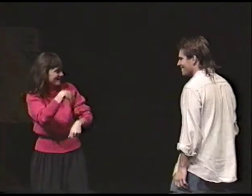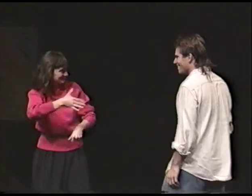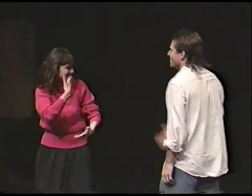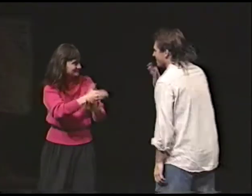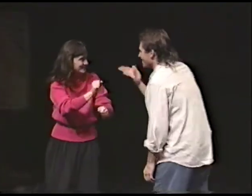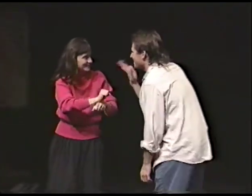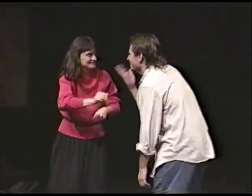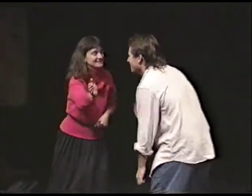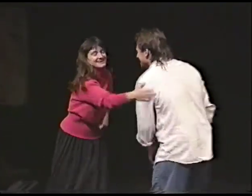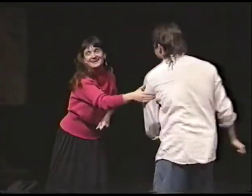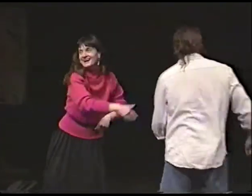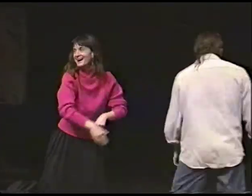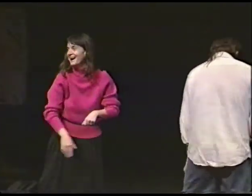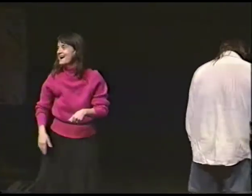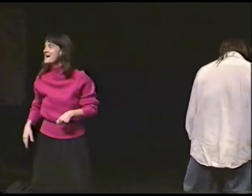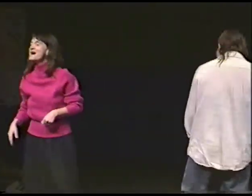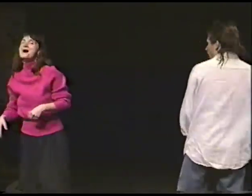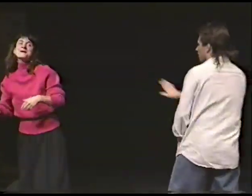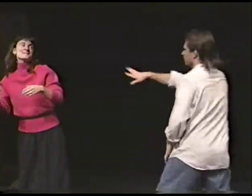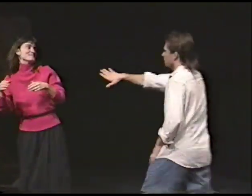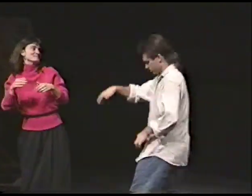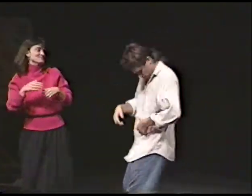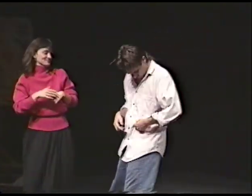Good job, I didn't see that performance. That's great. Really, Really.